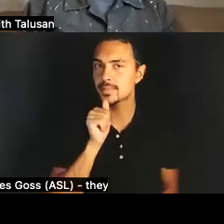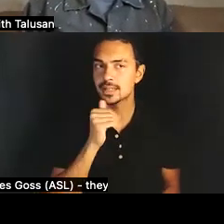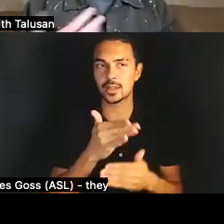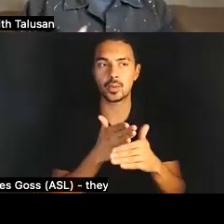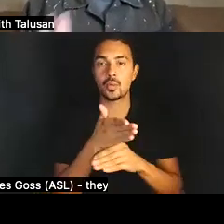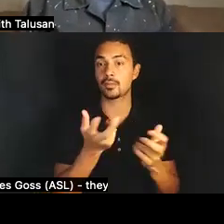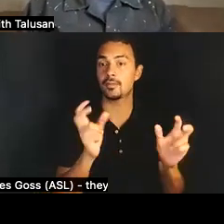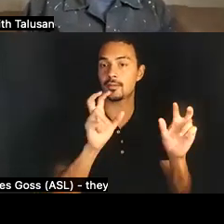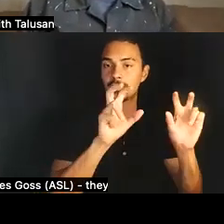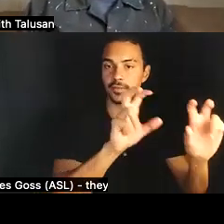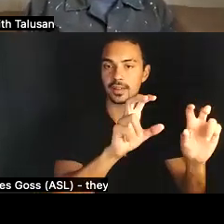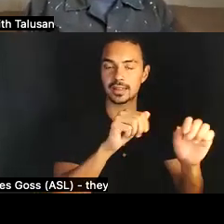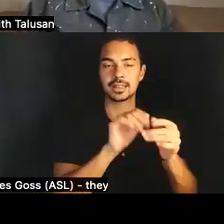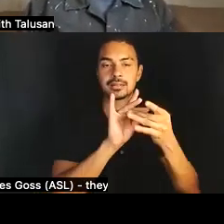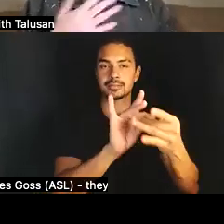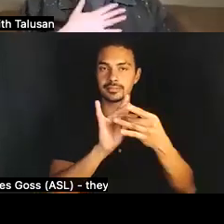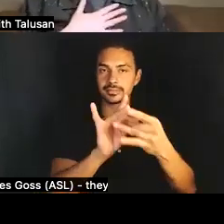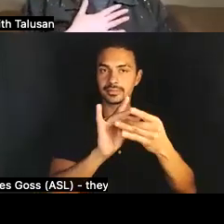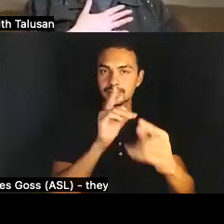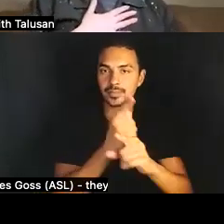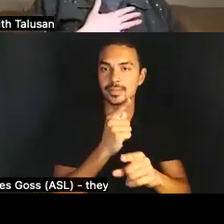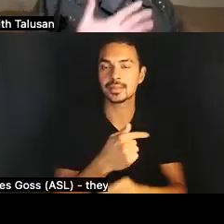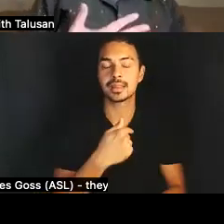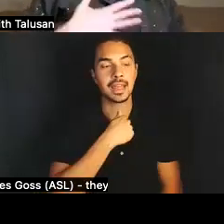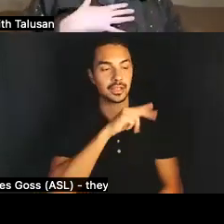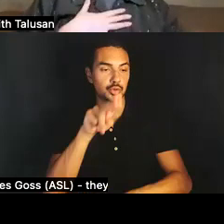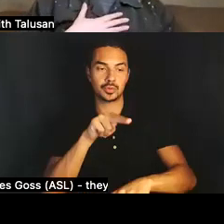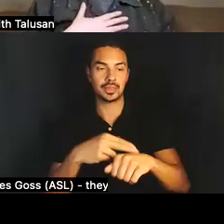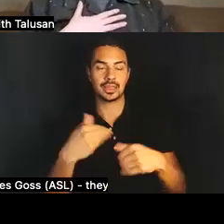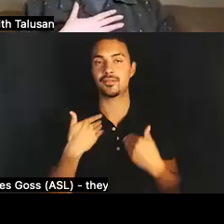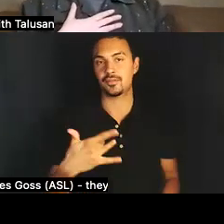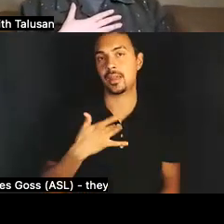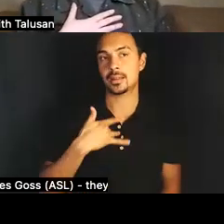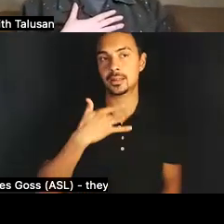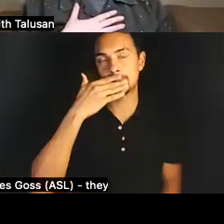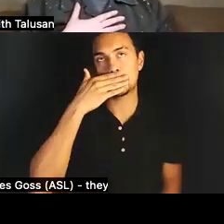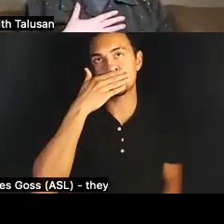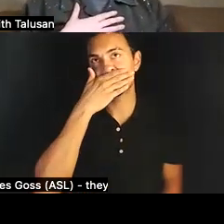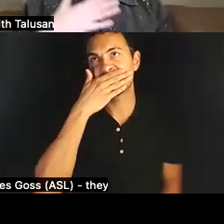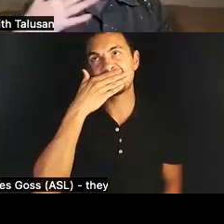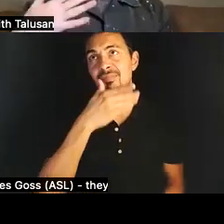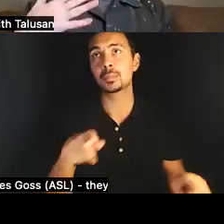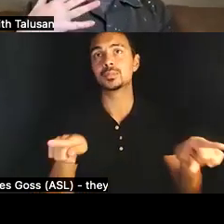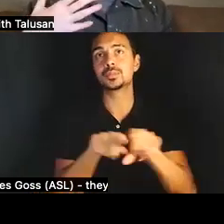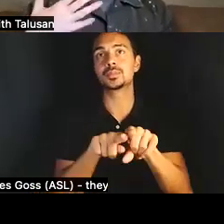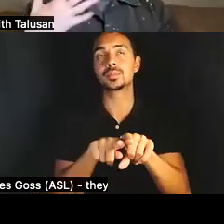overinvestment when you are too invested in connecting with them like, you know, I have felt that